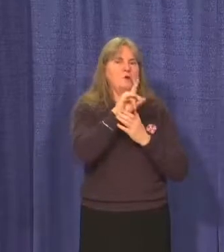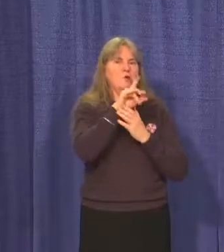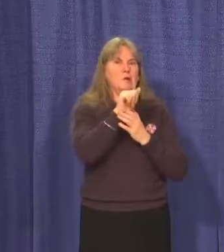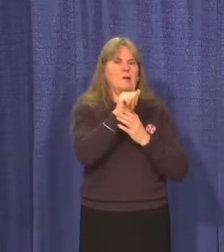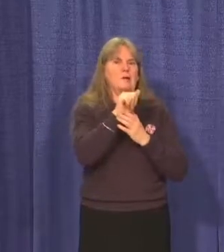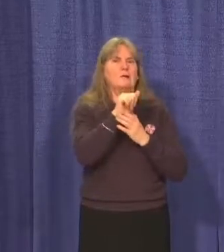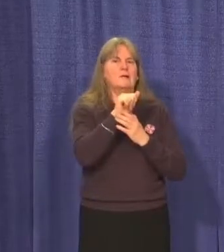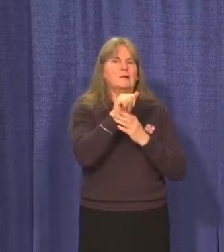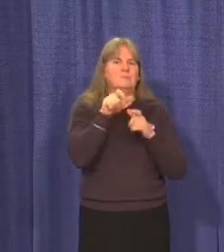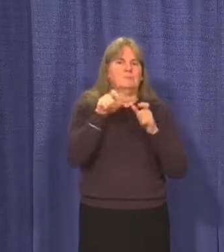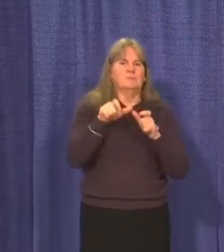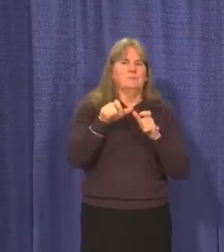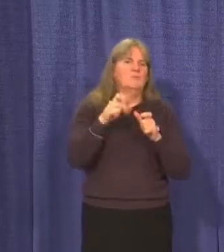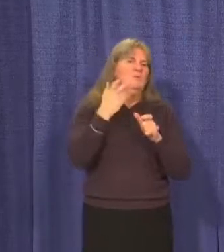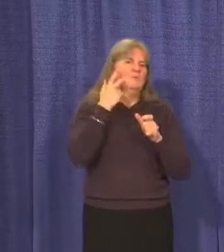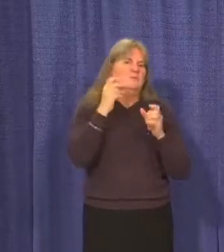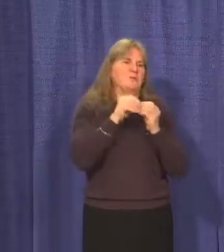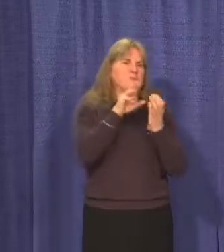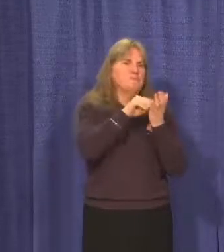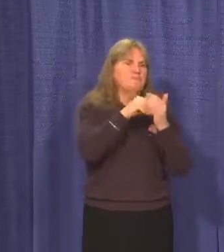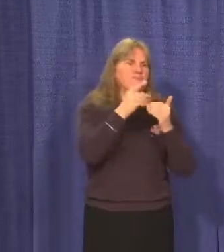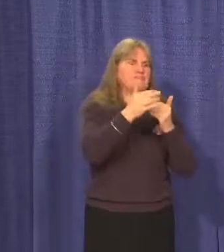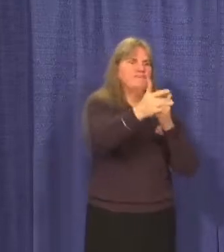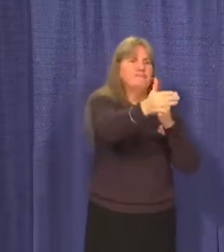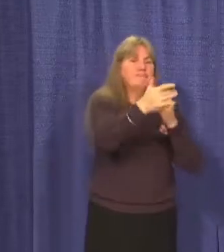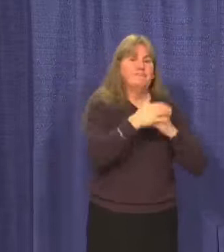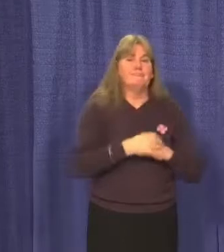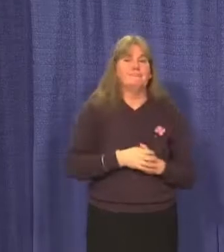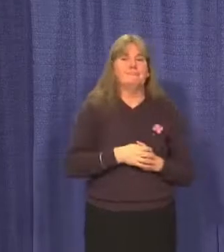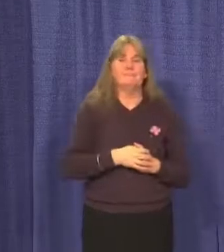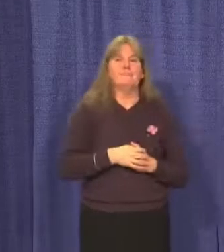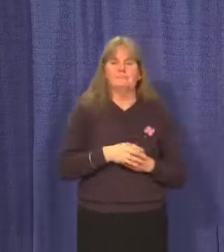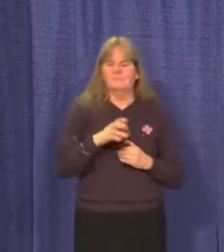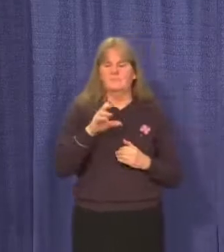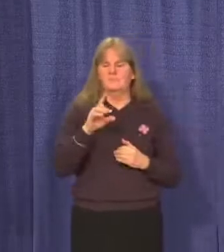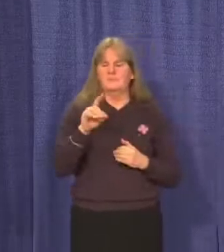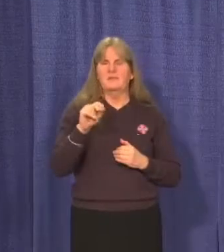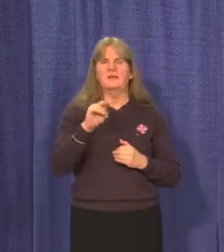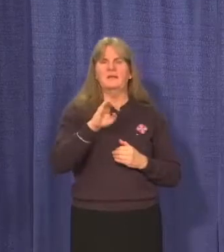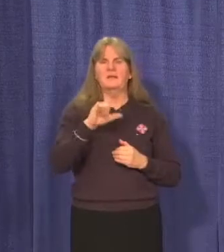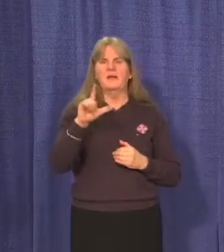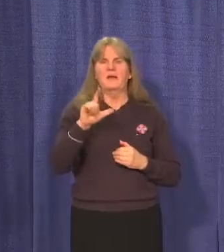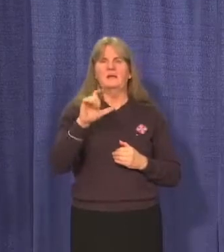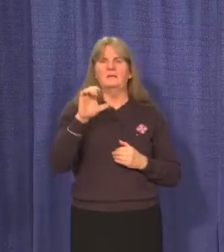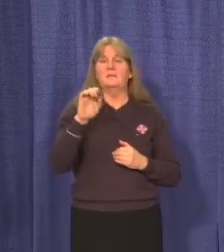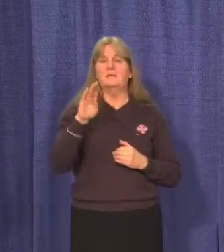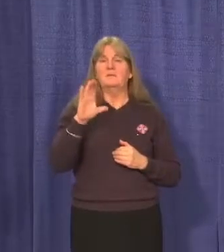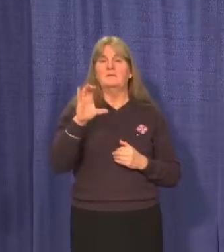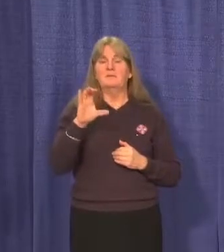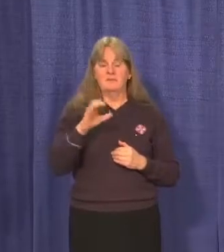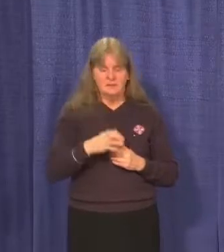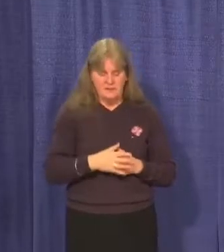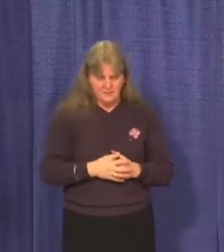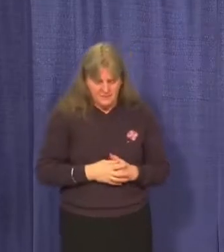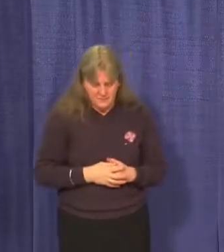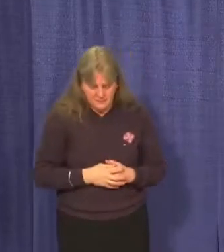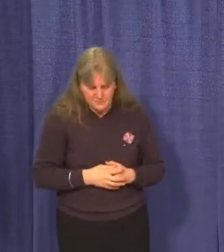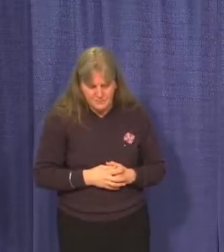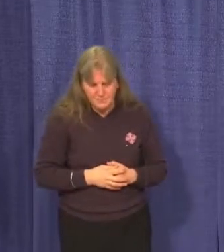dose vaccination. Pat: Thank you. We will move to Danielle, CBC.